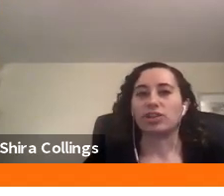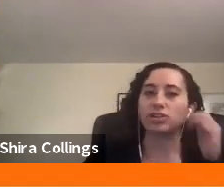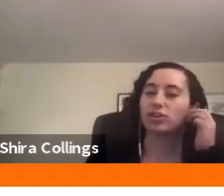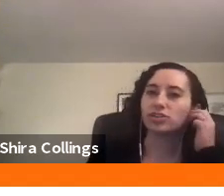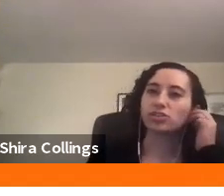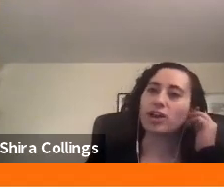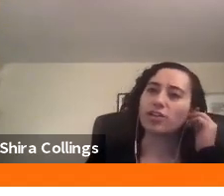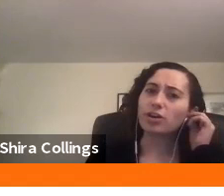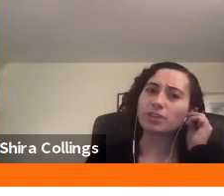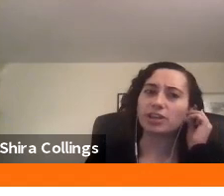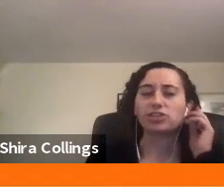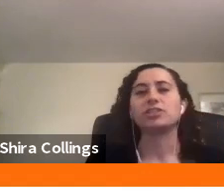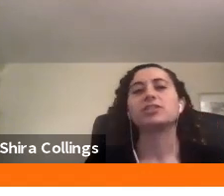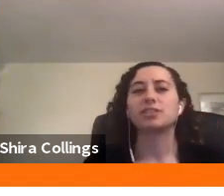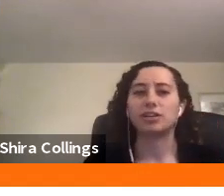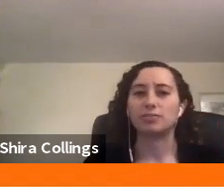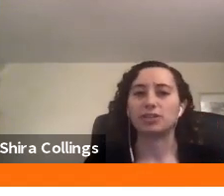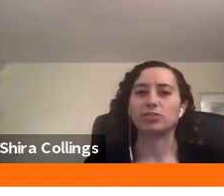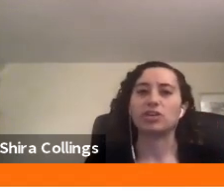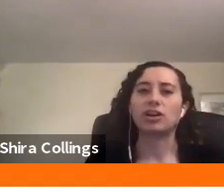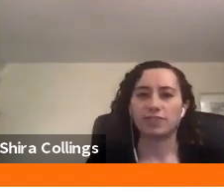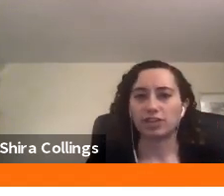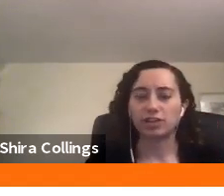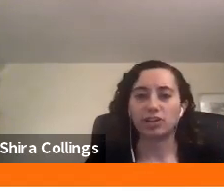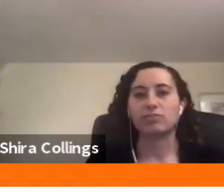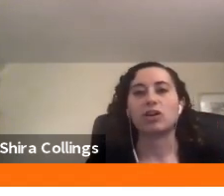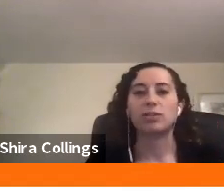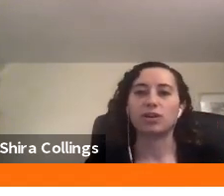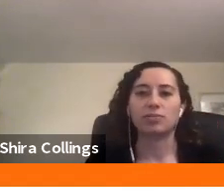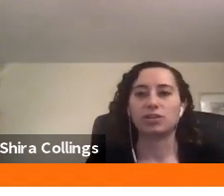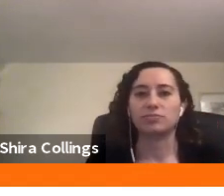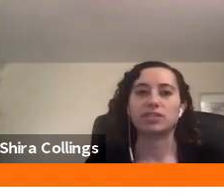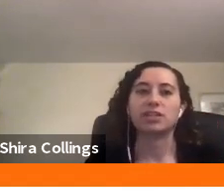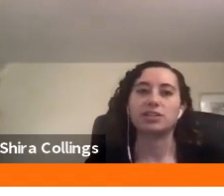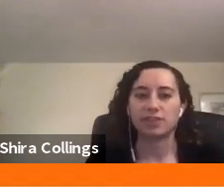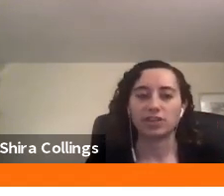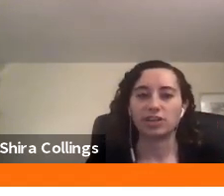all sizes are at increased risk of a lot of different physical and neurological health complications,